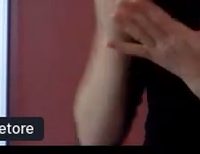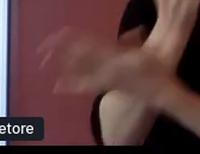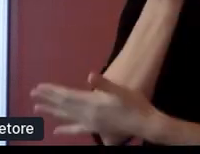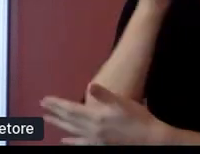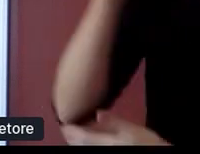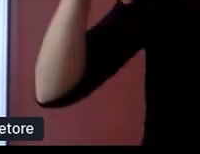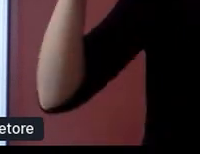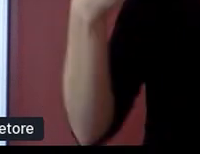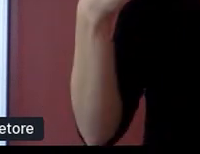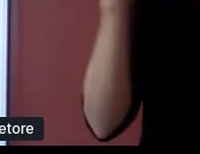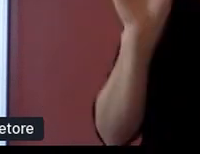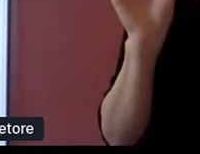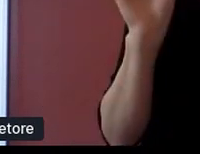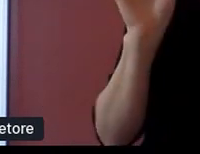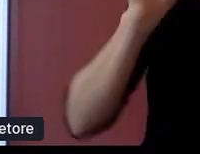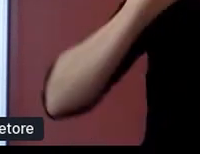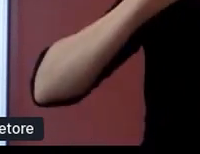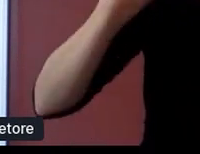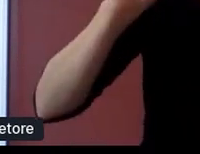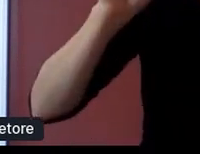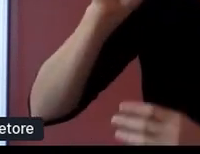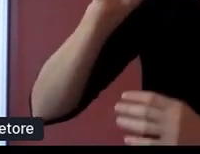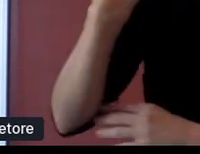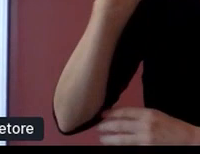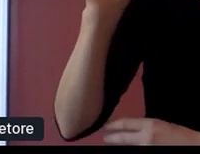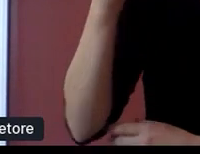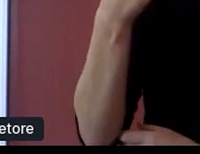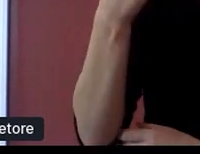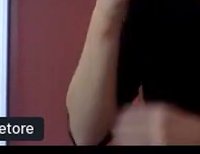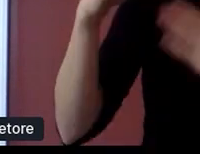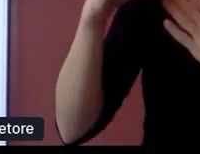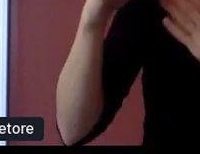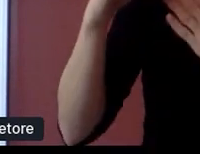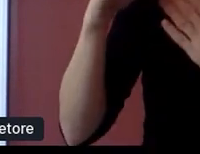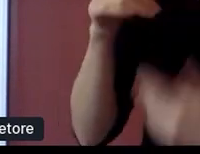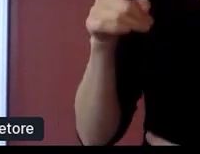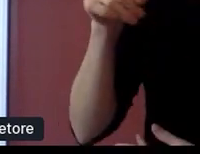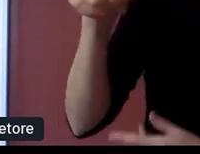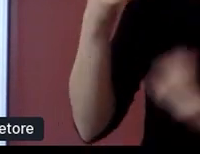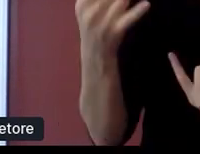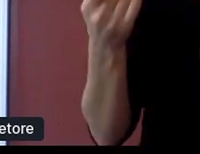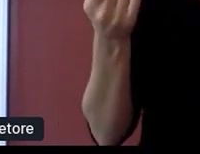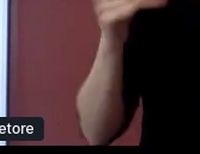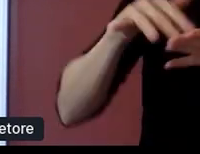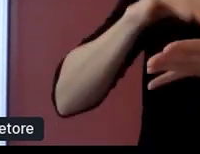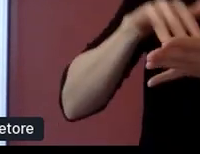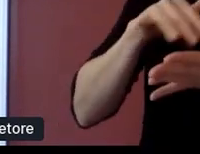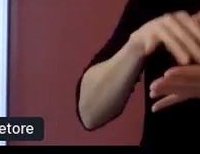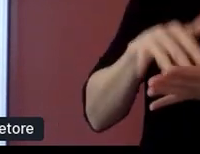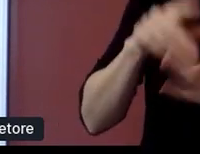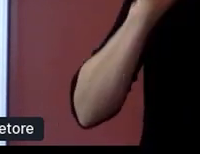in organizational leadership. Her current research explores the strategic faculty.